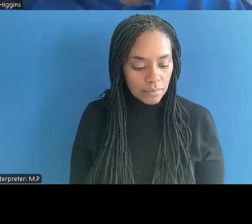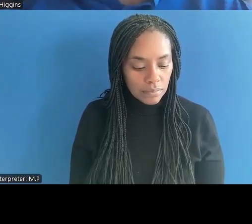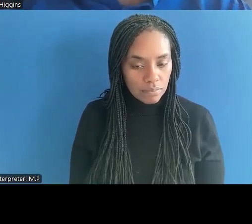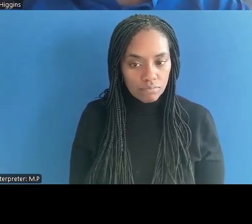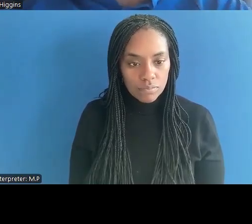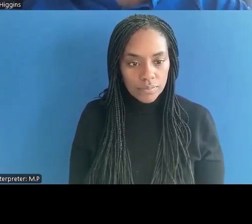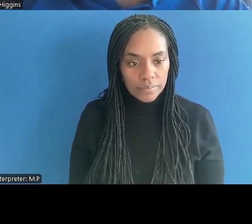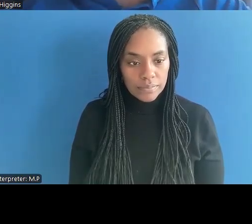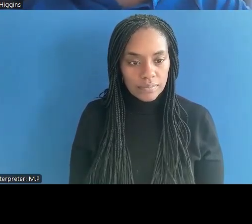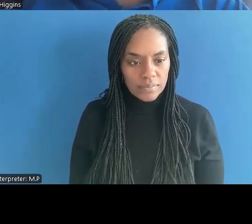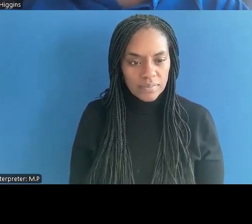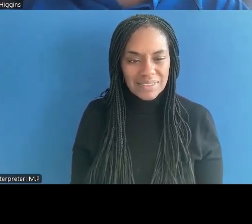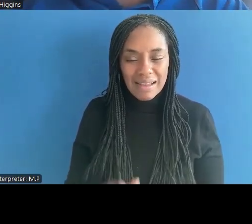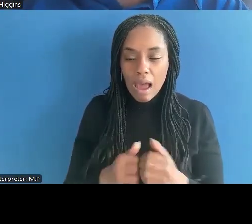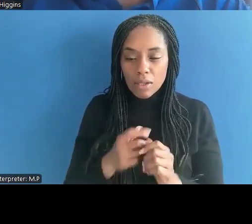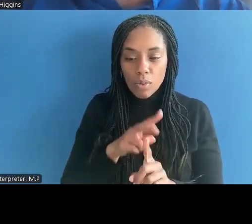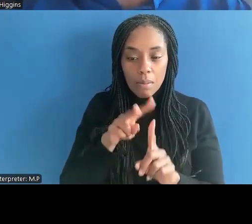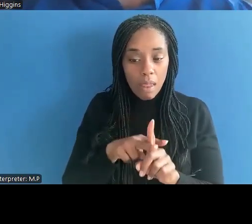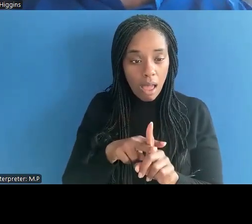So, okay, so how do you apply for Medi-Cal?